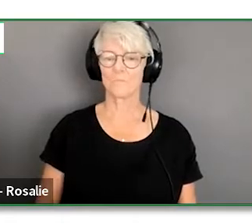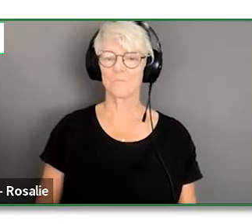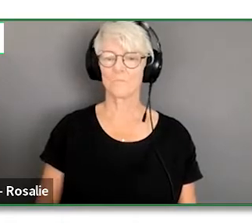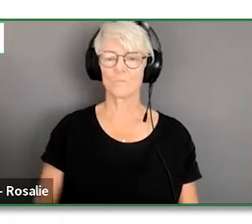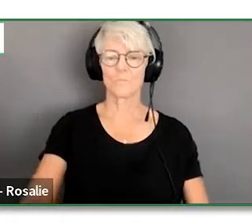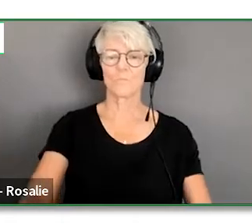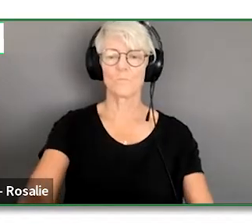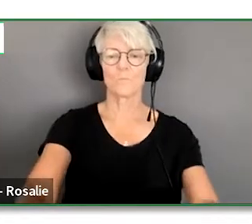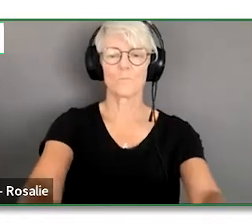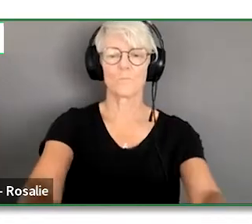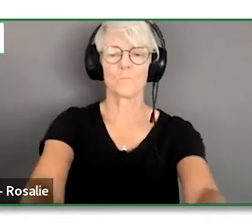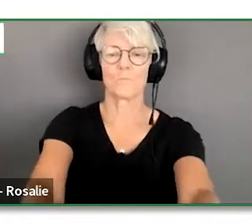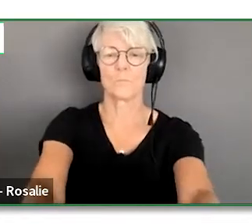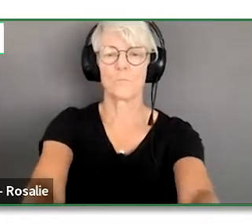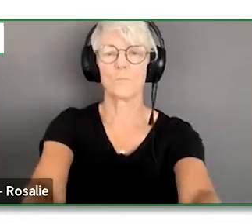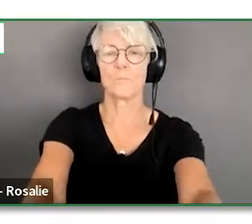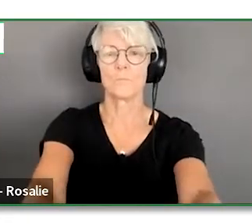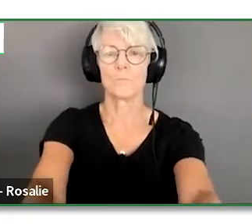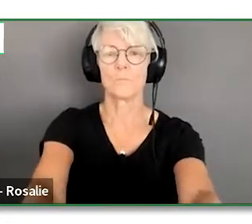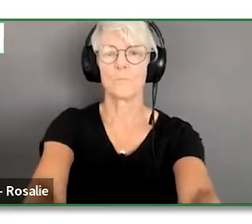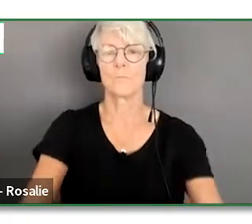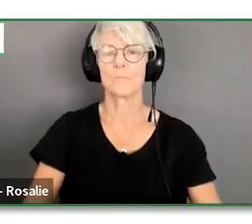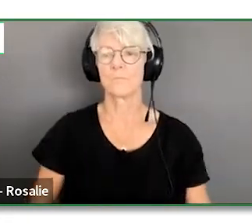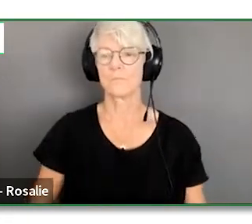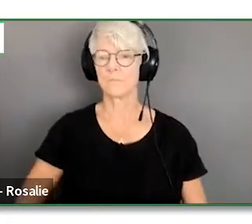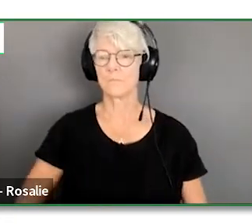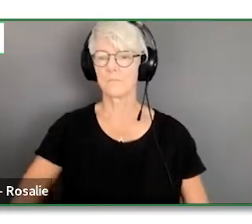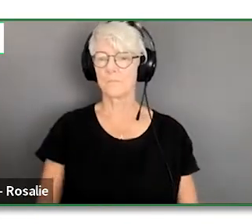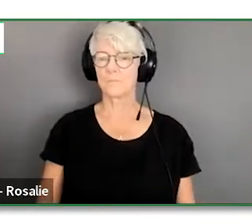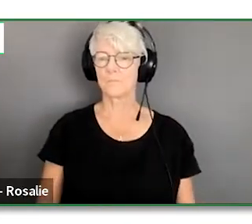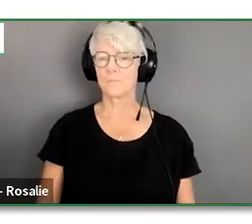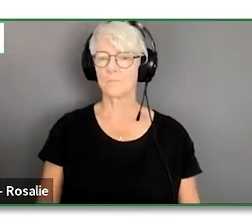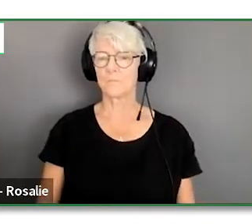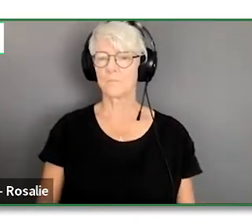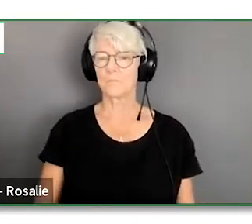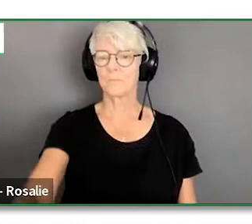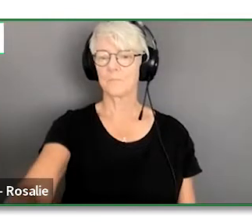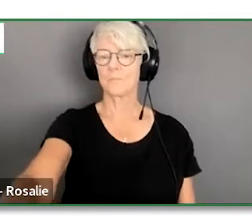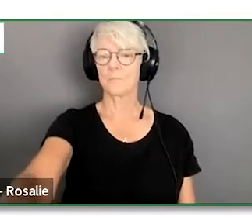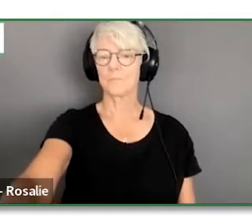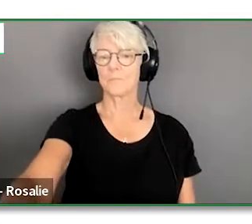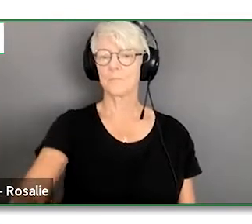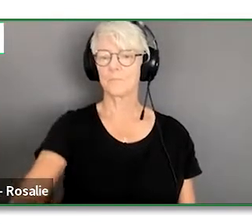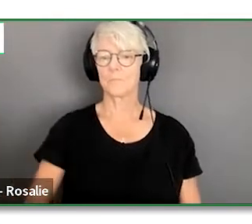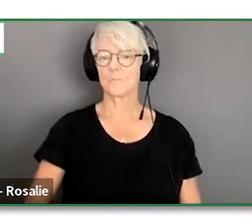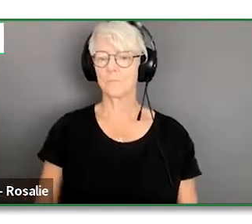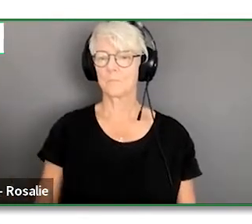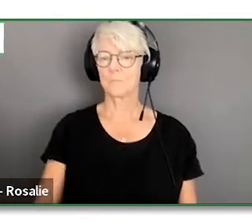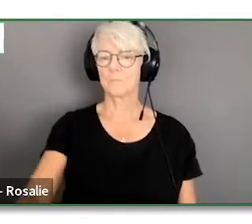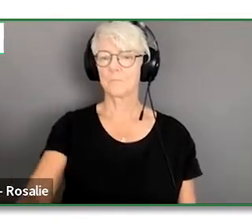uniform. My pronouns are she/her and I'm extremely pleased to be here today